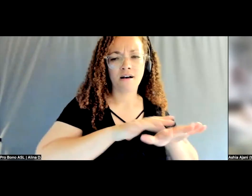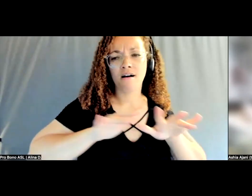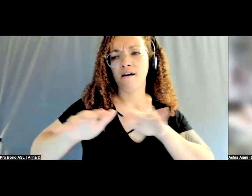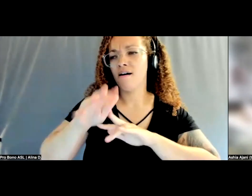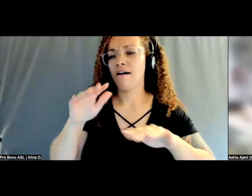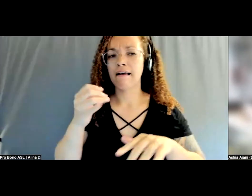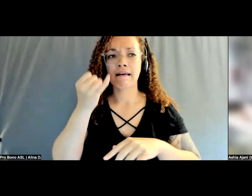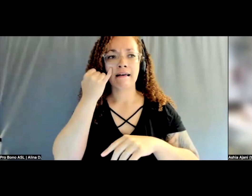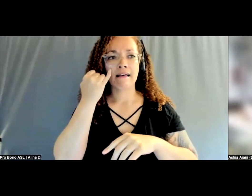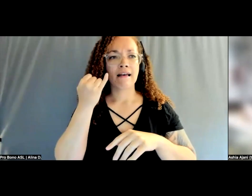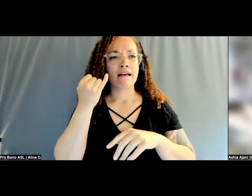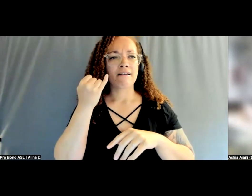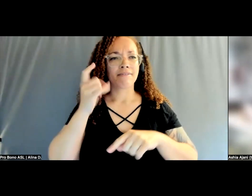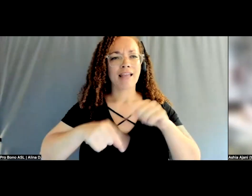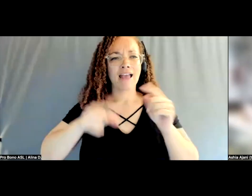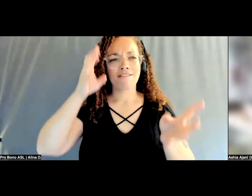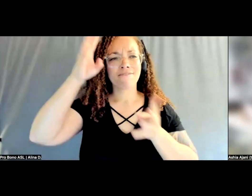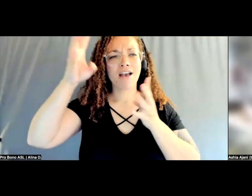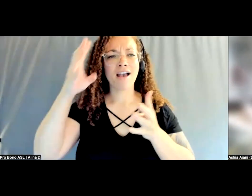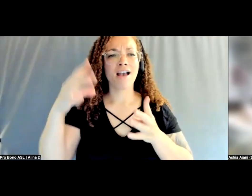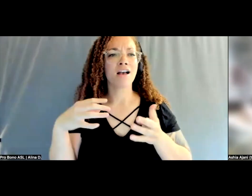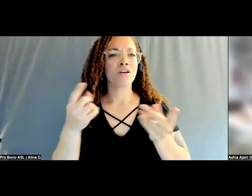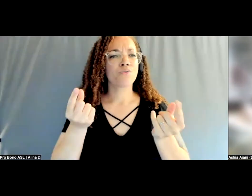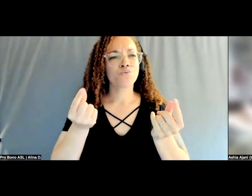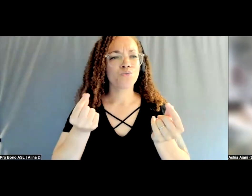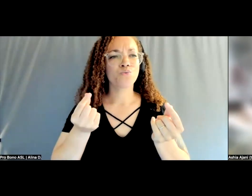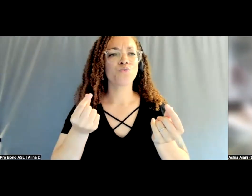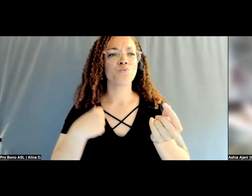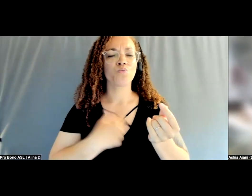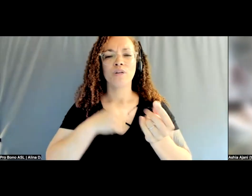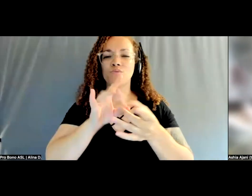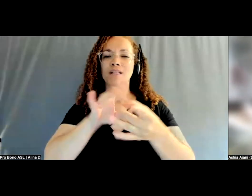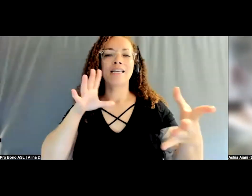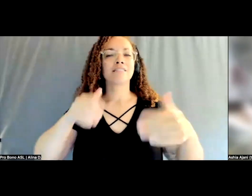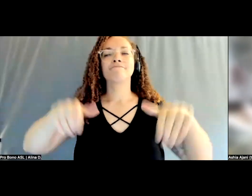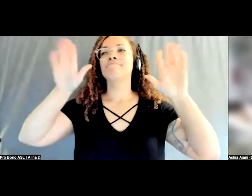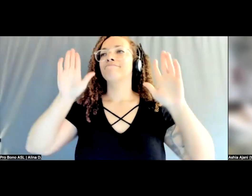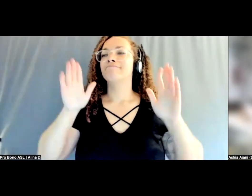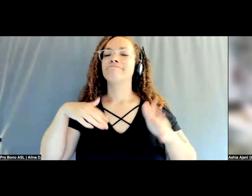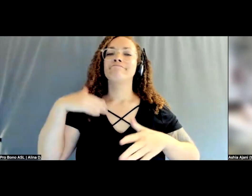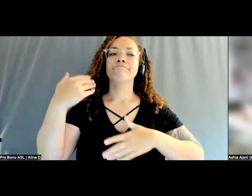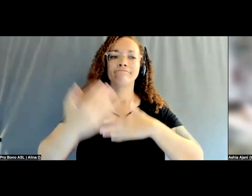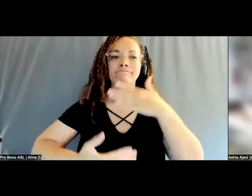we release to the breeze time after time 8 there remains a fine line between enlightenment